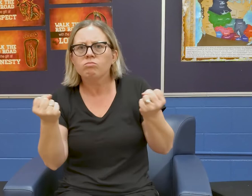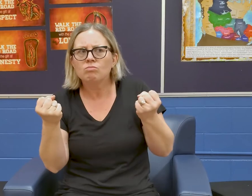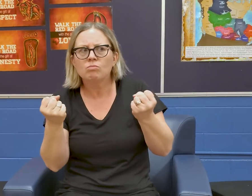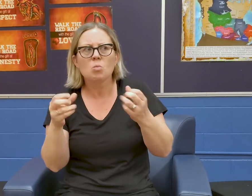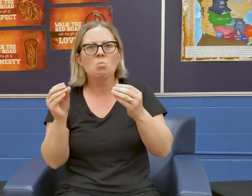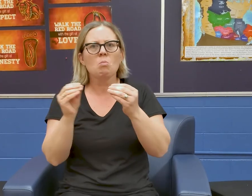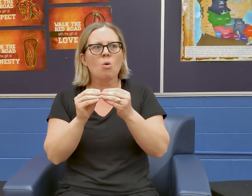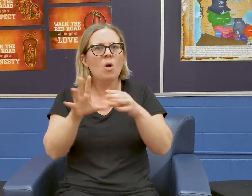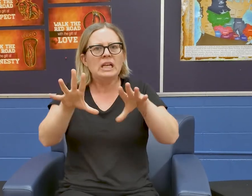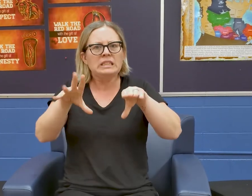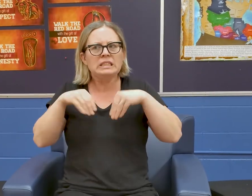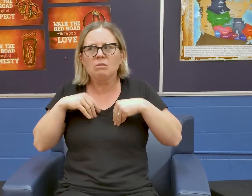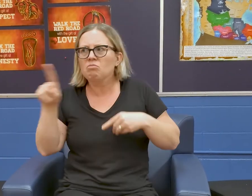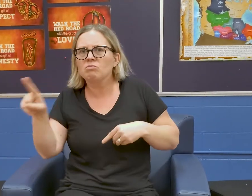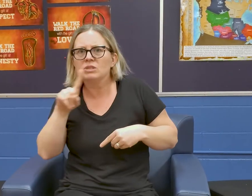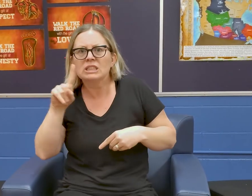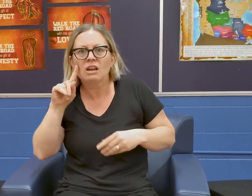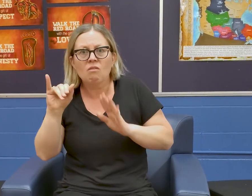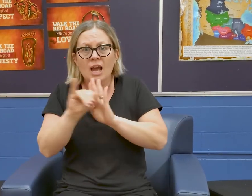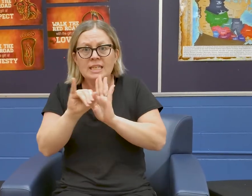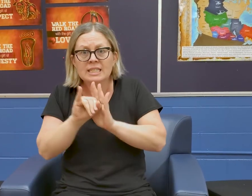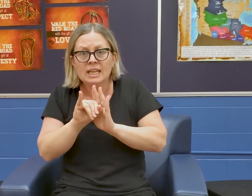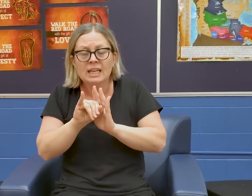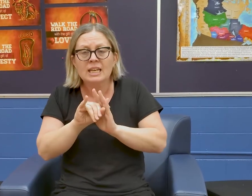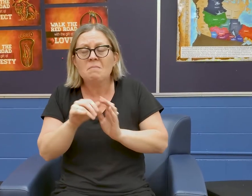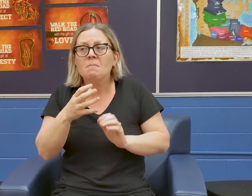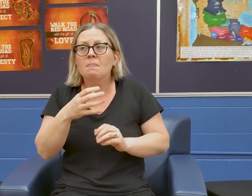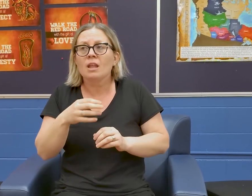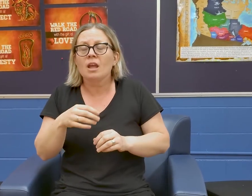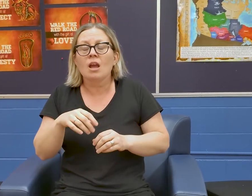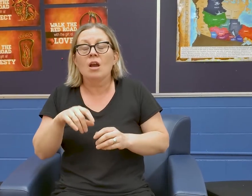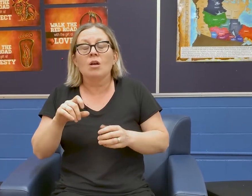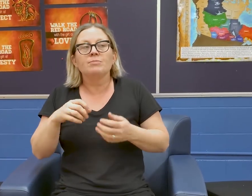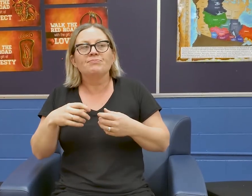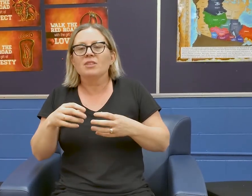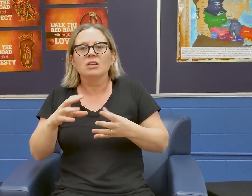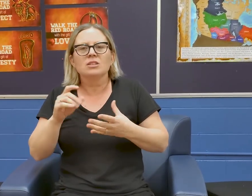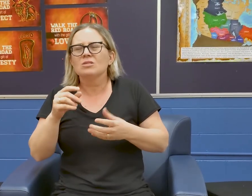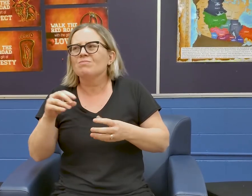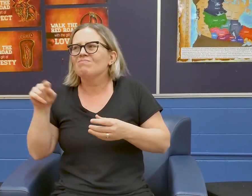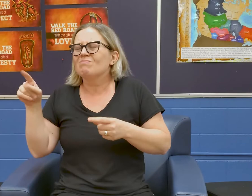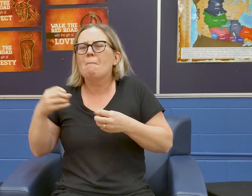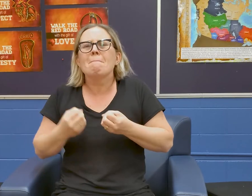and became more accepting of their Deaf identity.